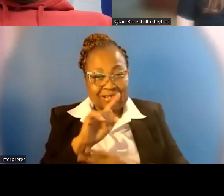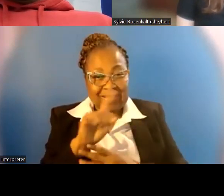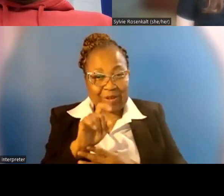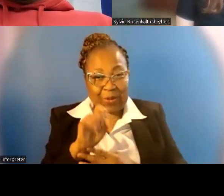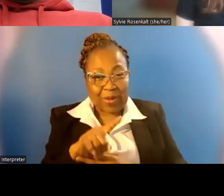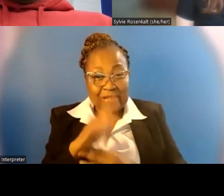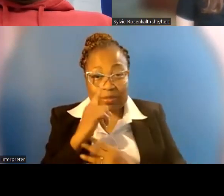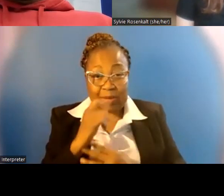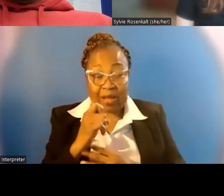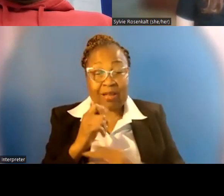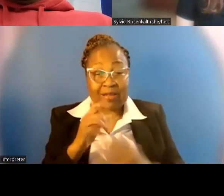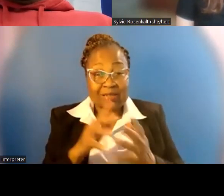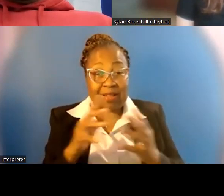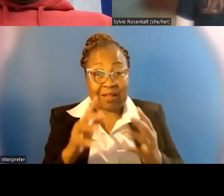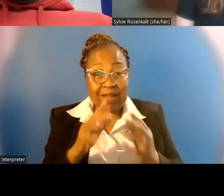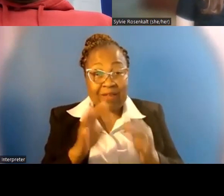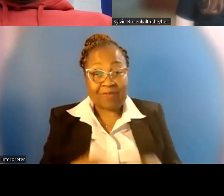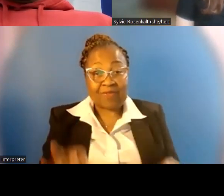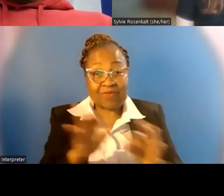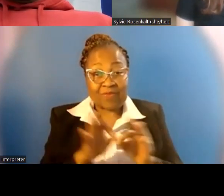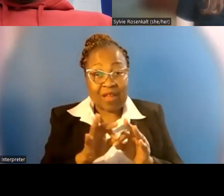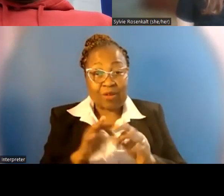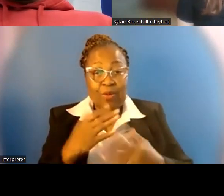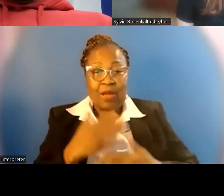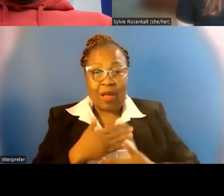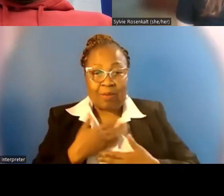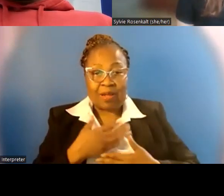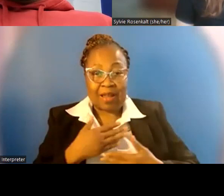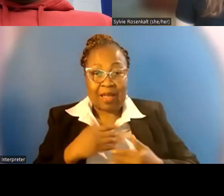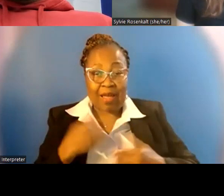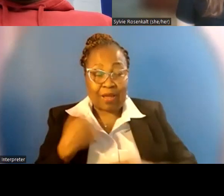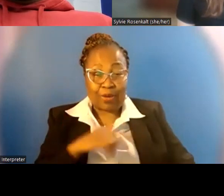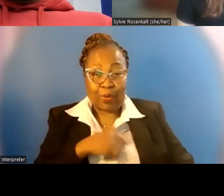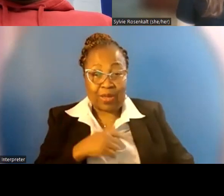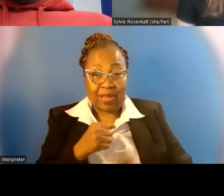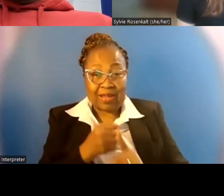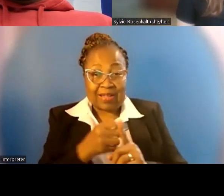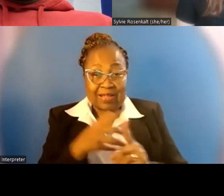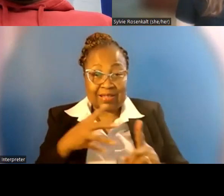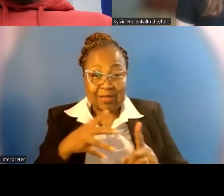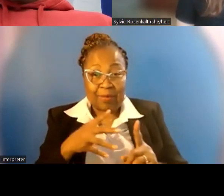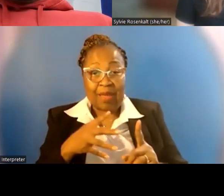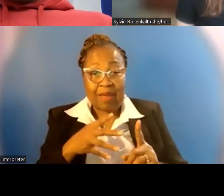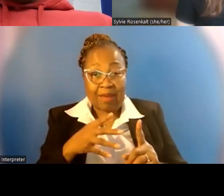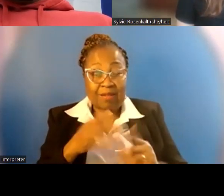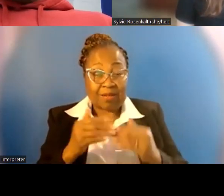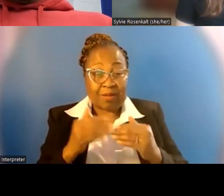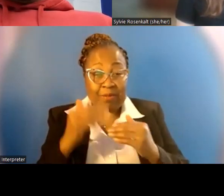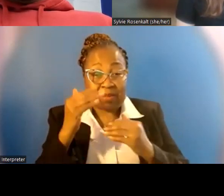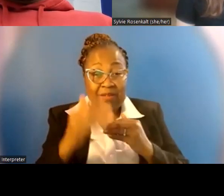and I'm glad to hear there's other ways that we can expand the reach beyond just students, but also their family members.